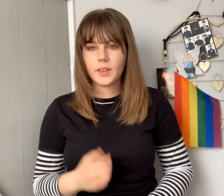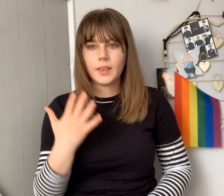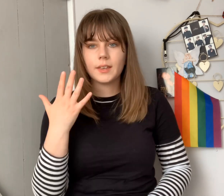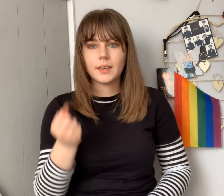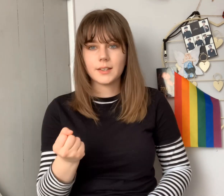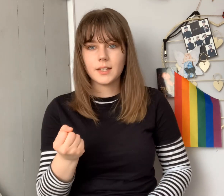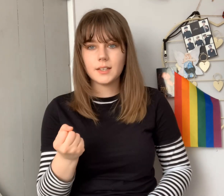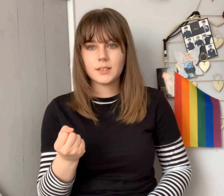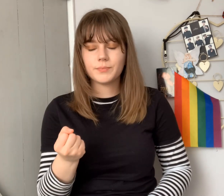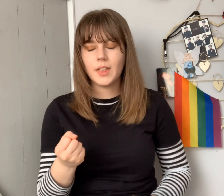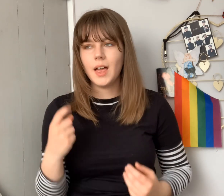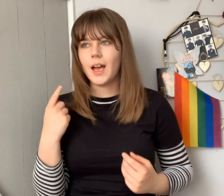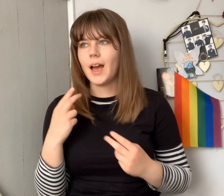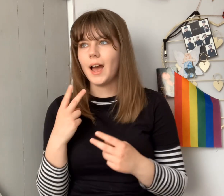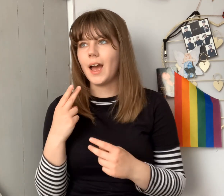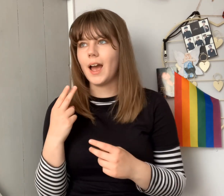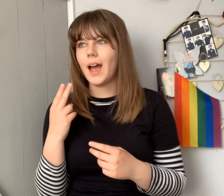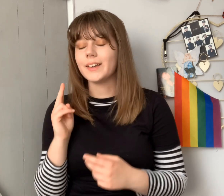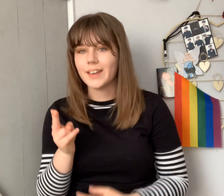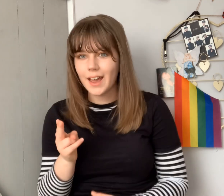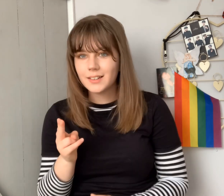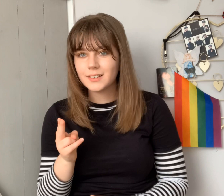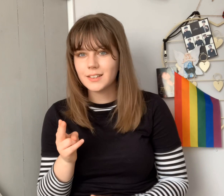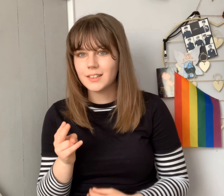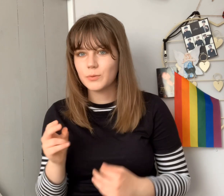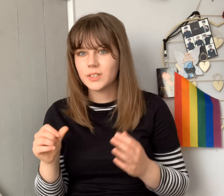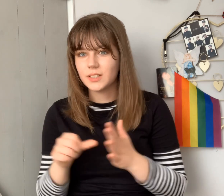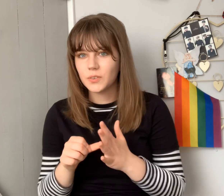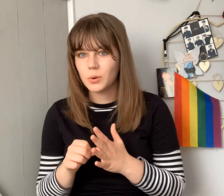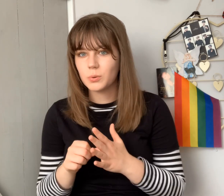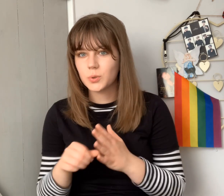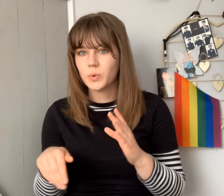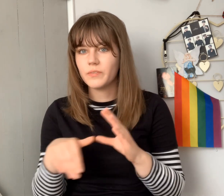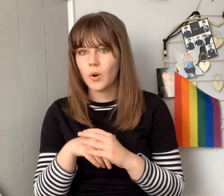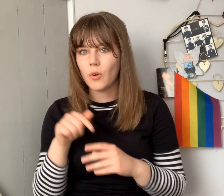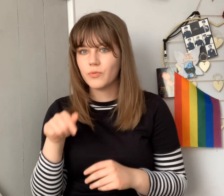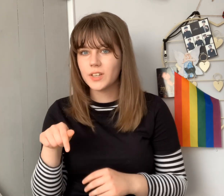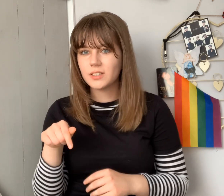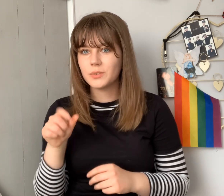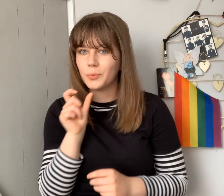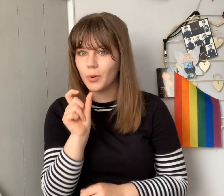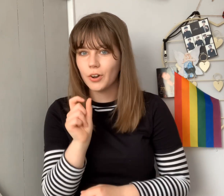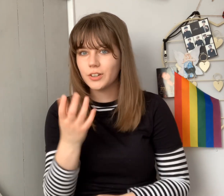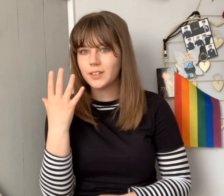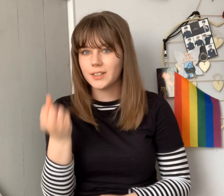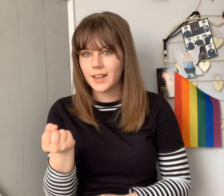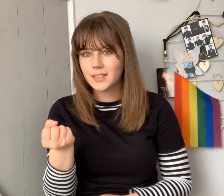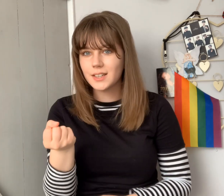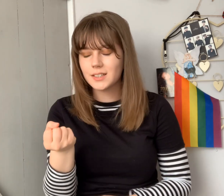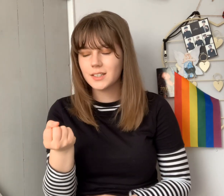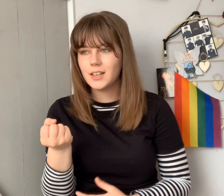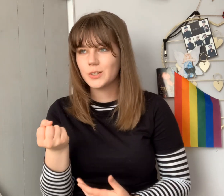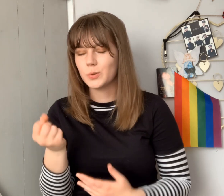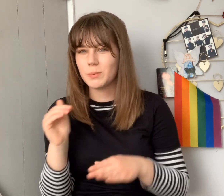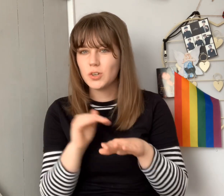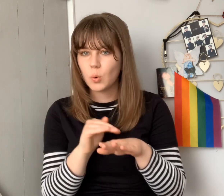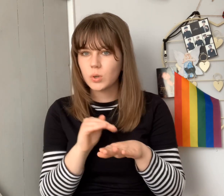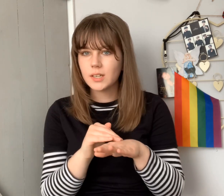"Get it" again this was difficult to involve this word "get it"